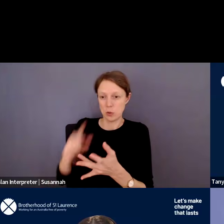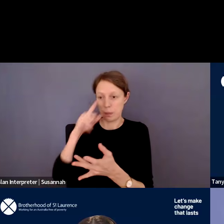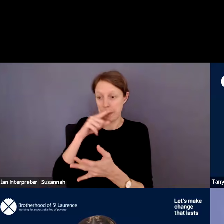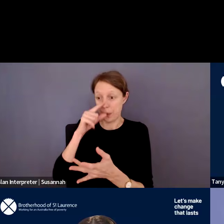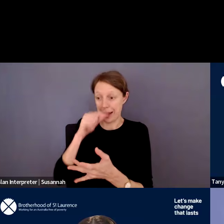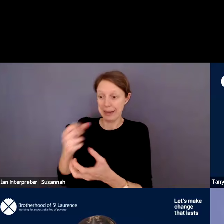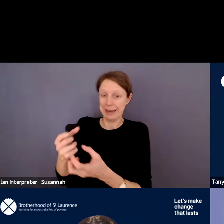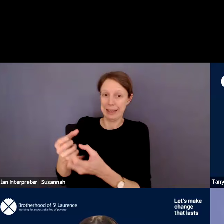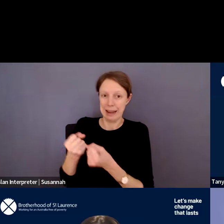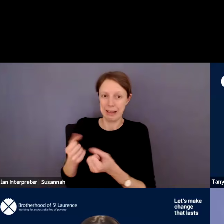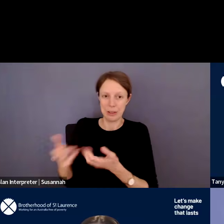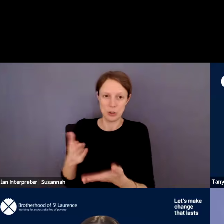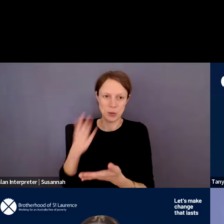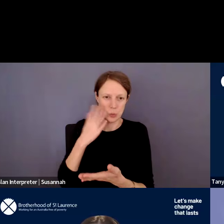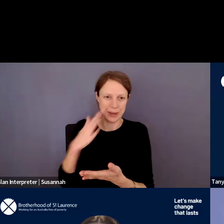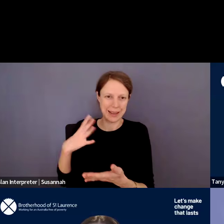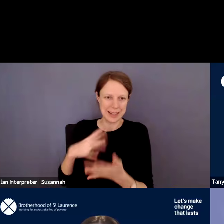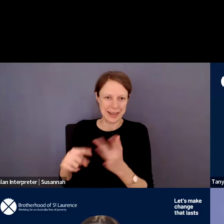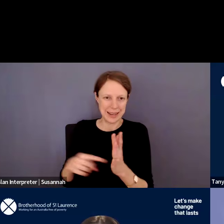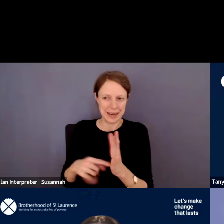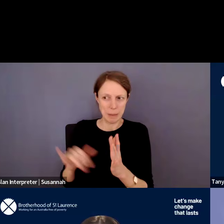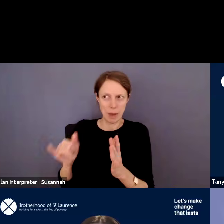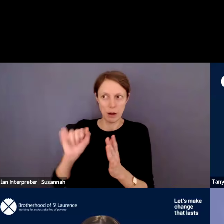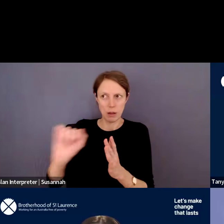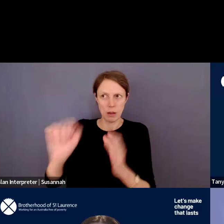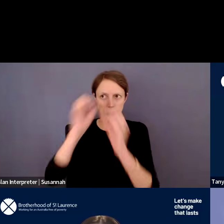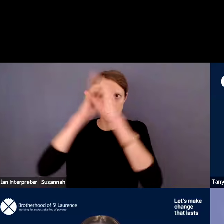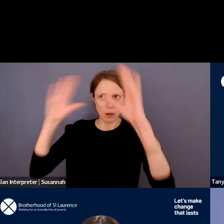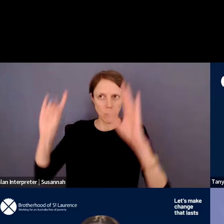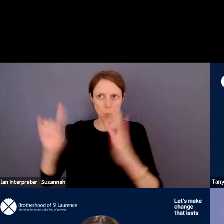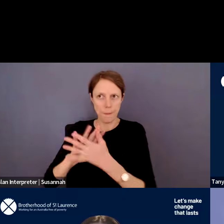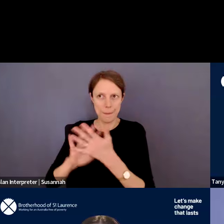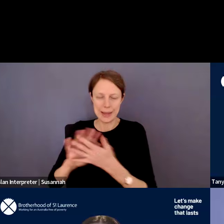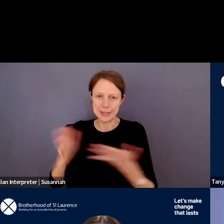wanted? Maybe not. And I think those are some of the hard conversations that are coming down at us.